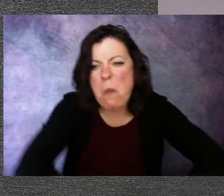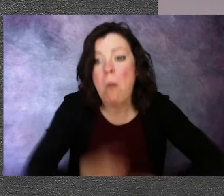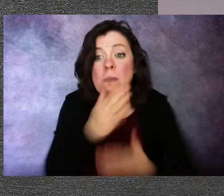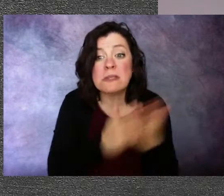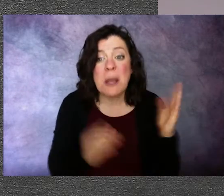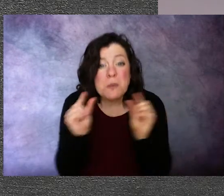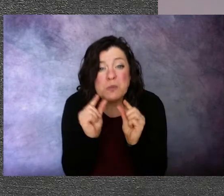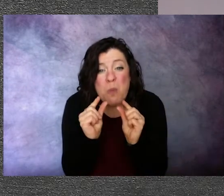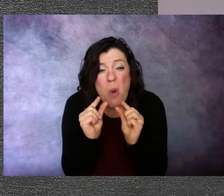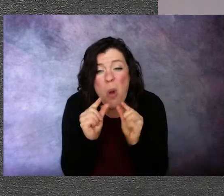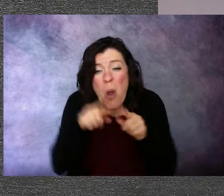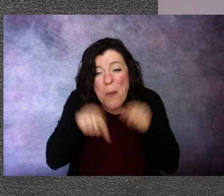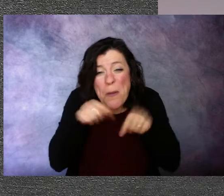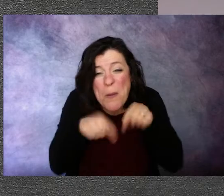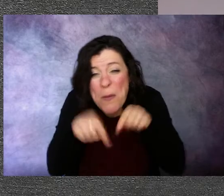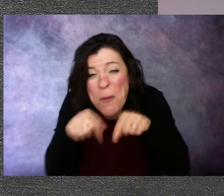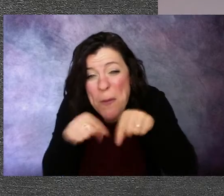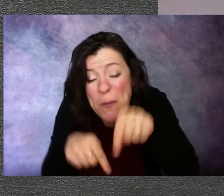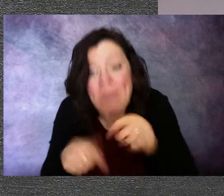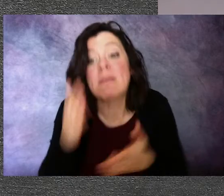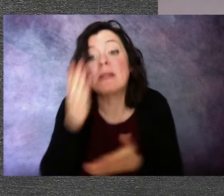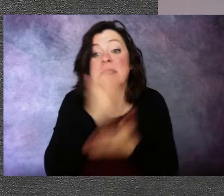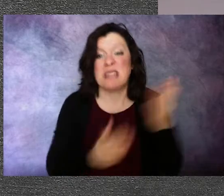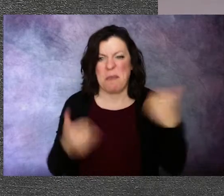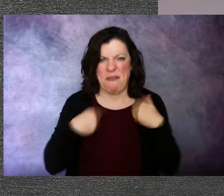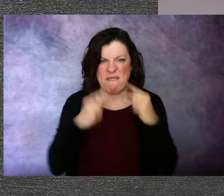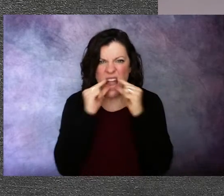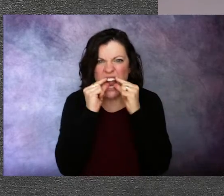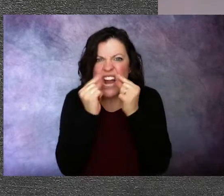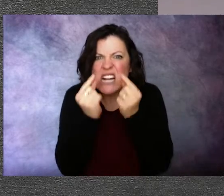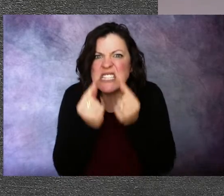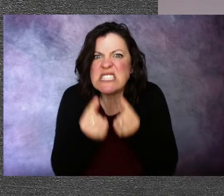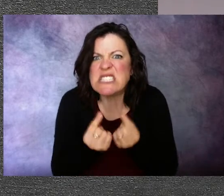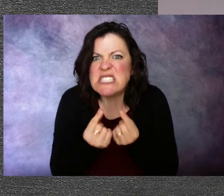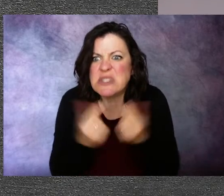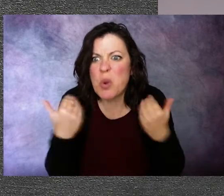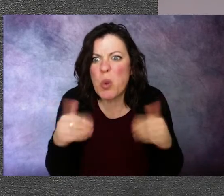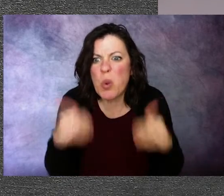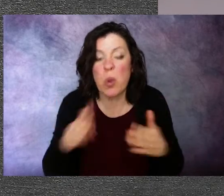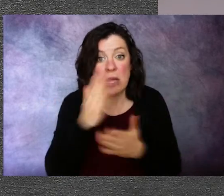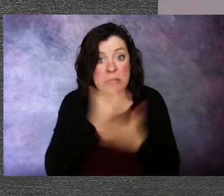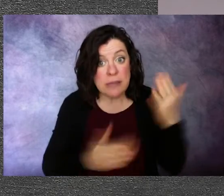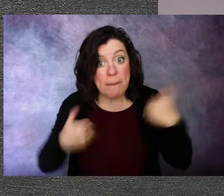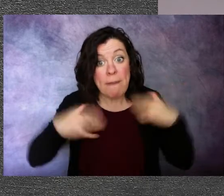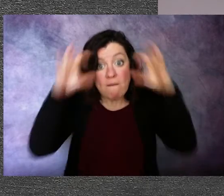Dinosaurs with sharp teeth. Dinosaurs with horns that would protect them,